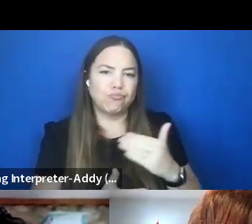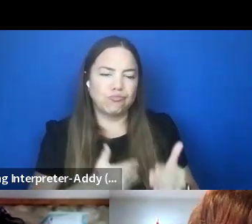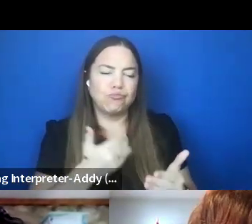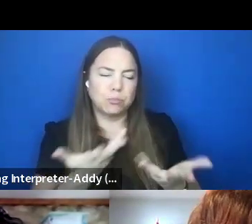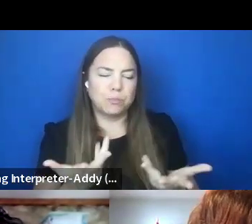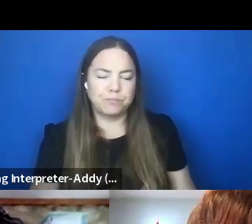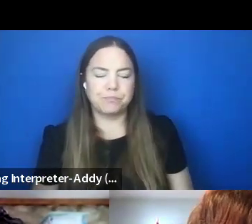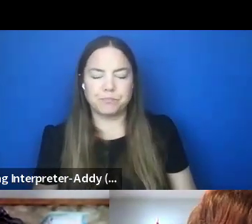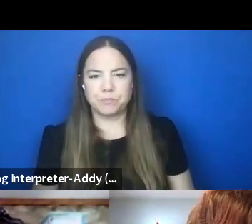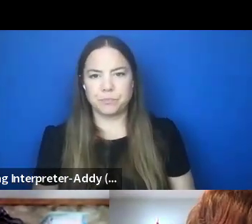Don Dew: 22.